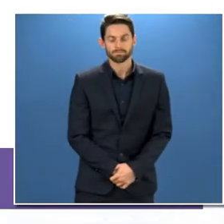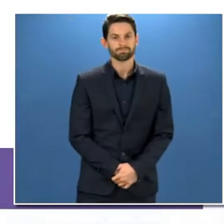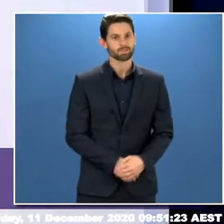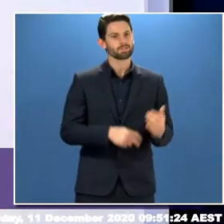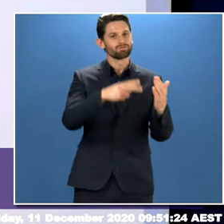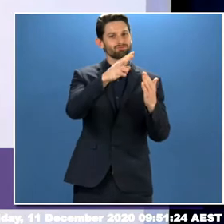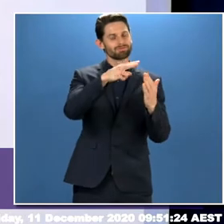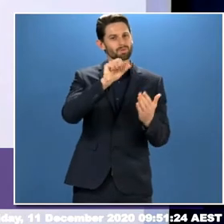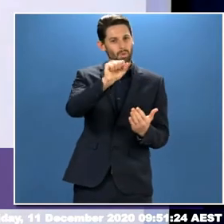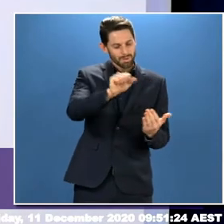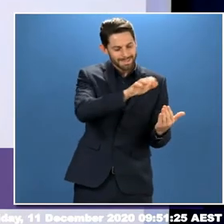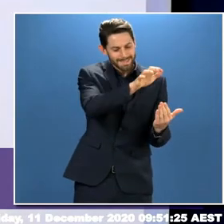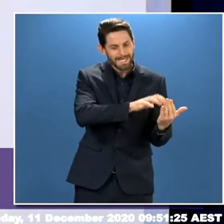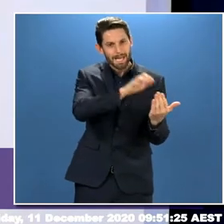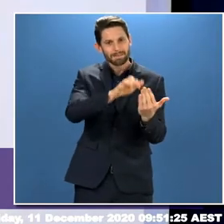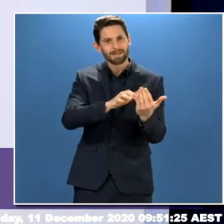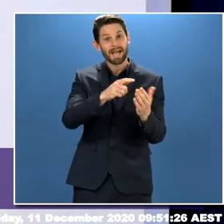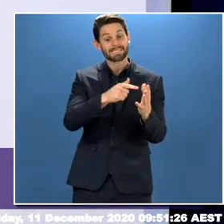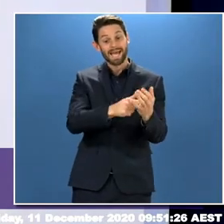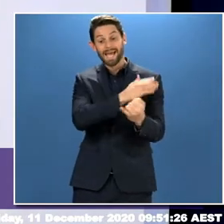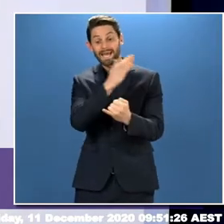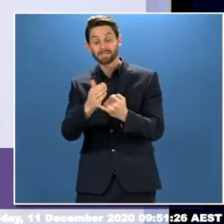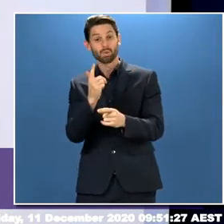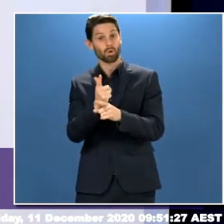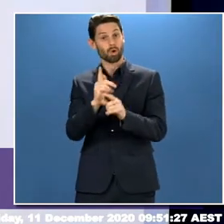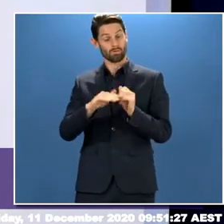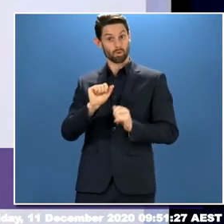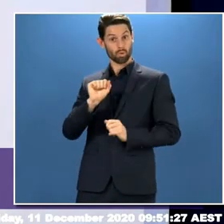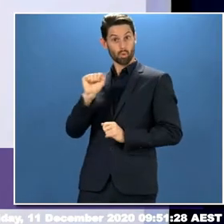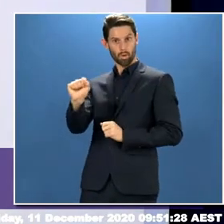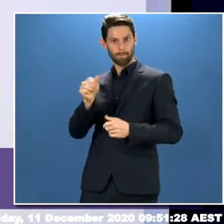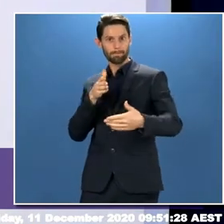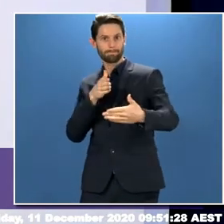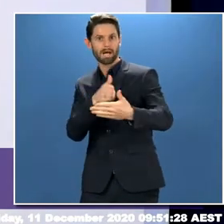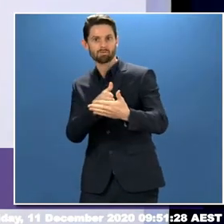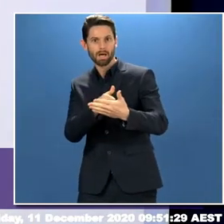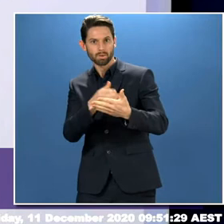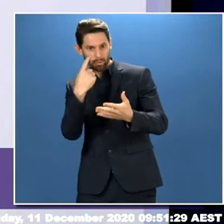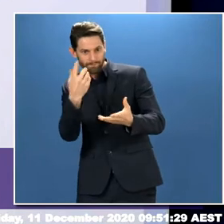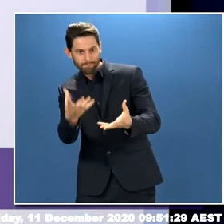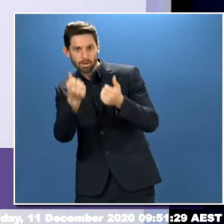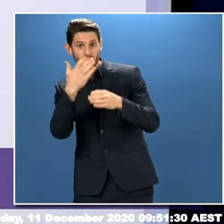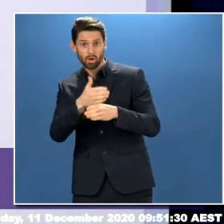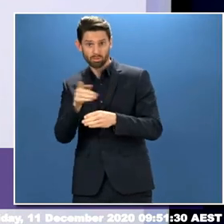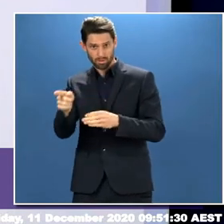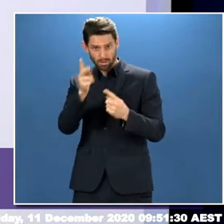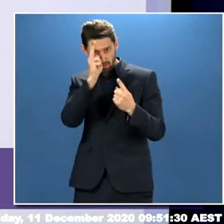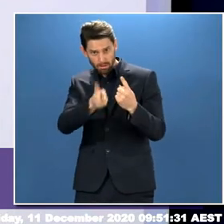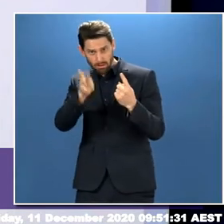statement about your personal barriers to employment, housing is this recurrent theme for you.